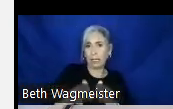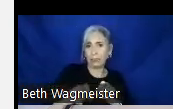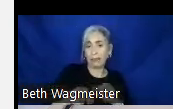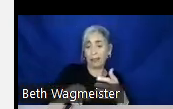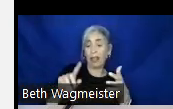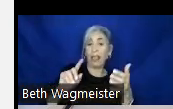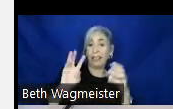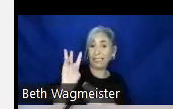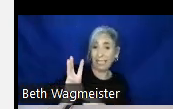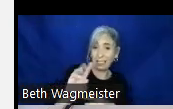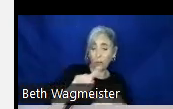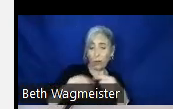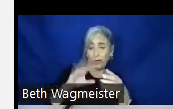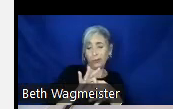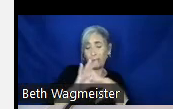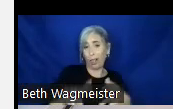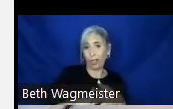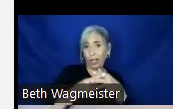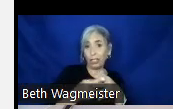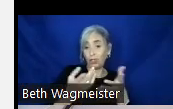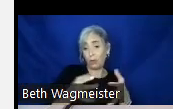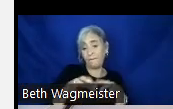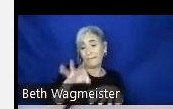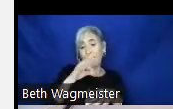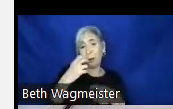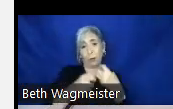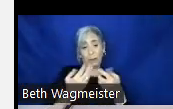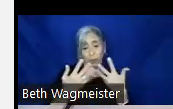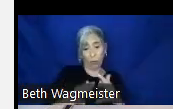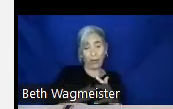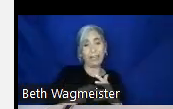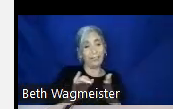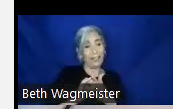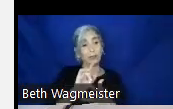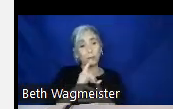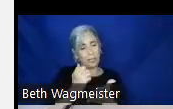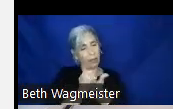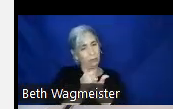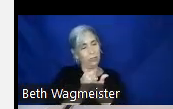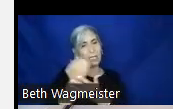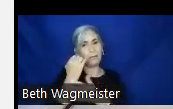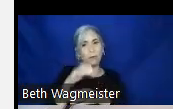you might have found problems already. That is helpful. If you find problems